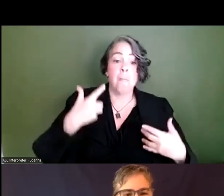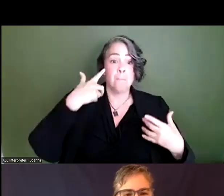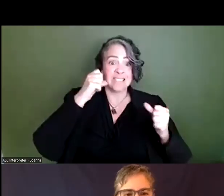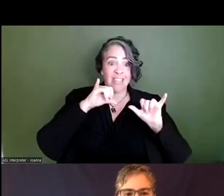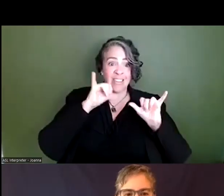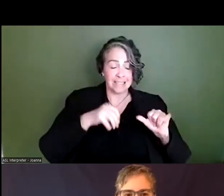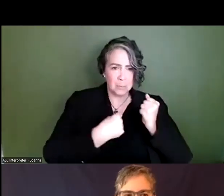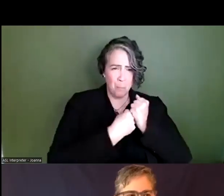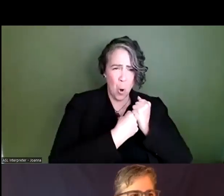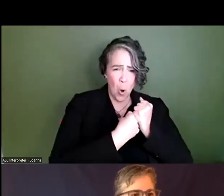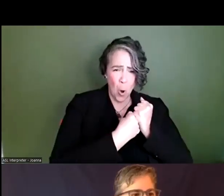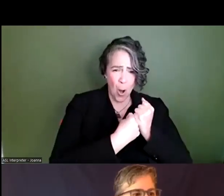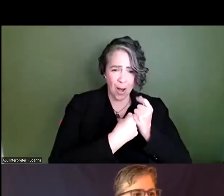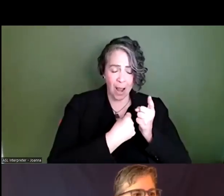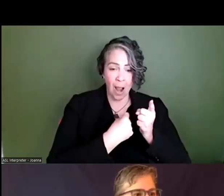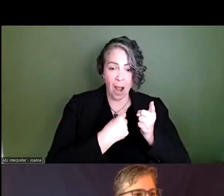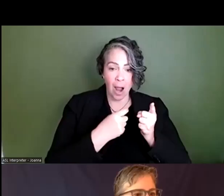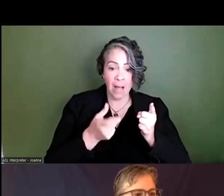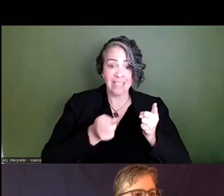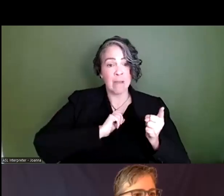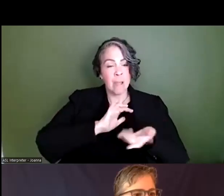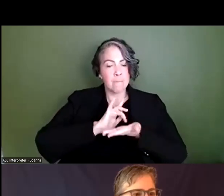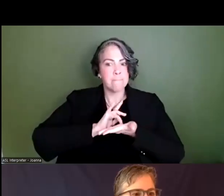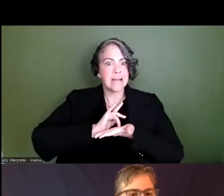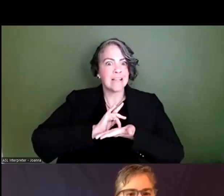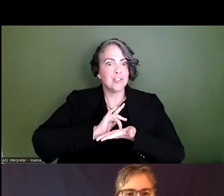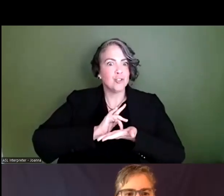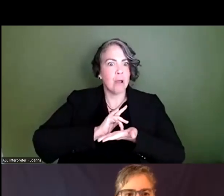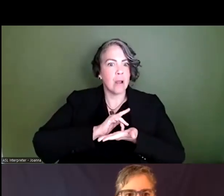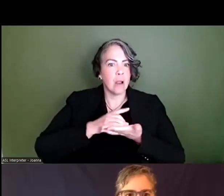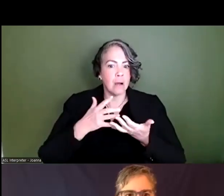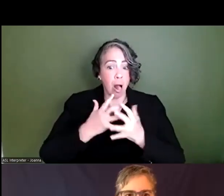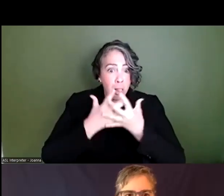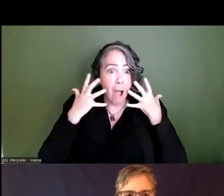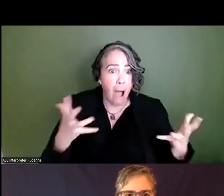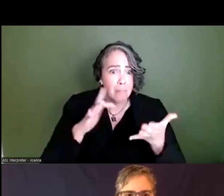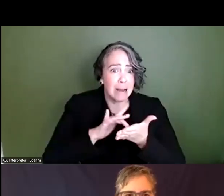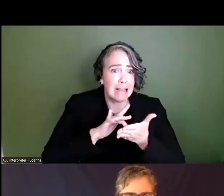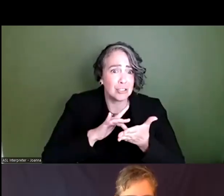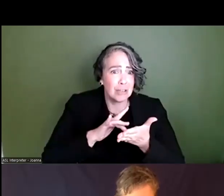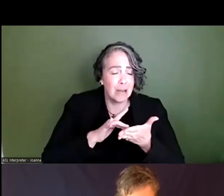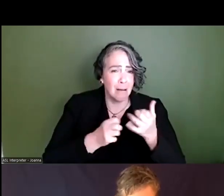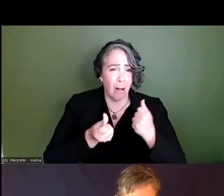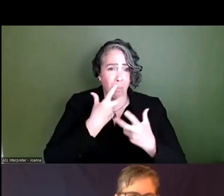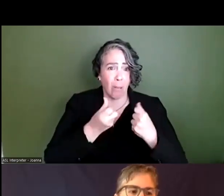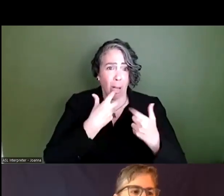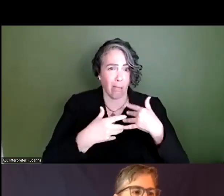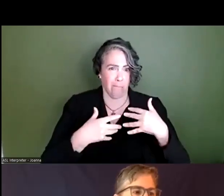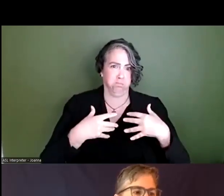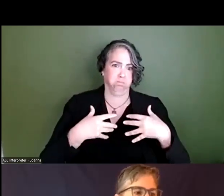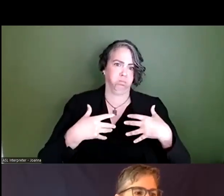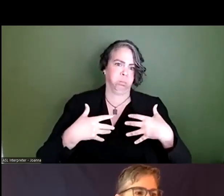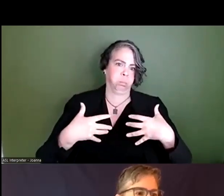You know, I was given medication, tons of it. And then like a bunch of years later, I was given peer